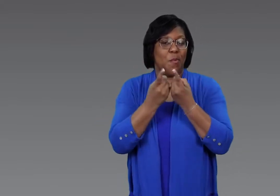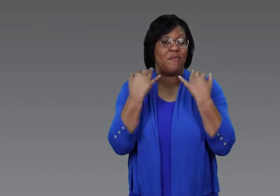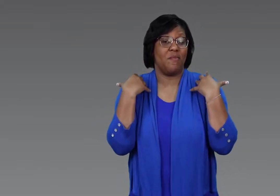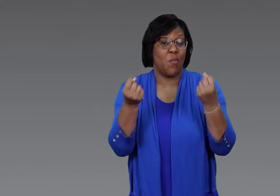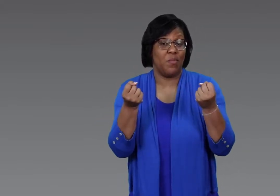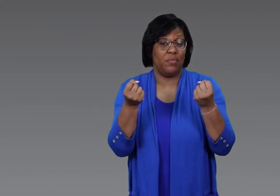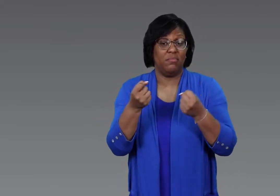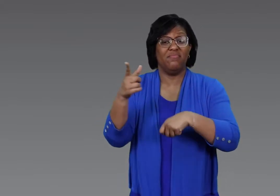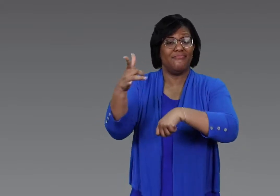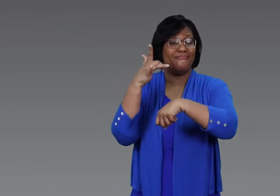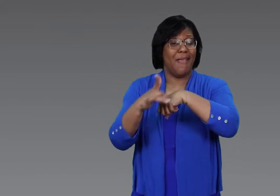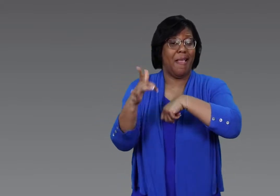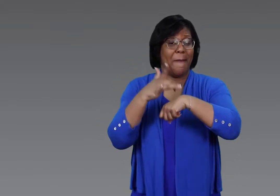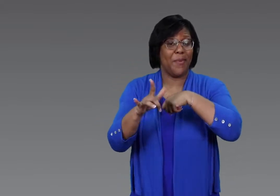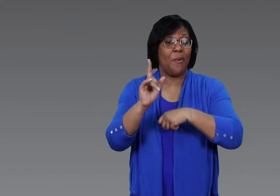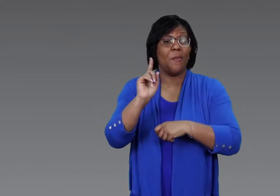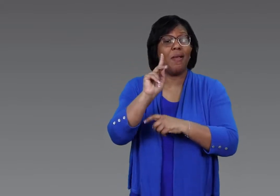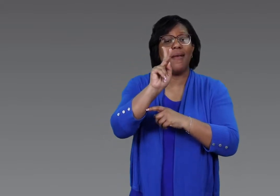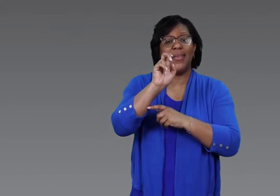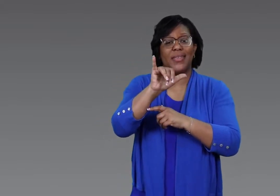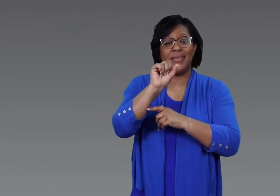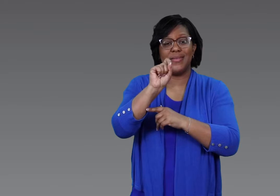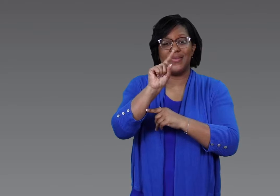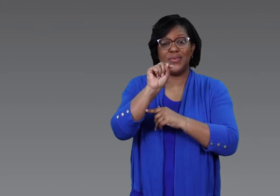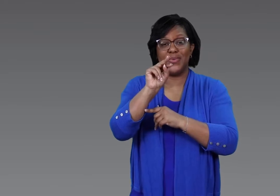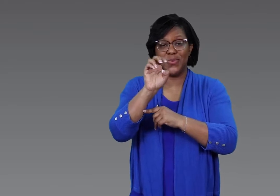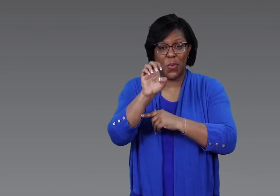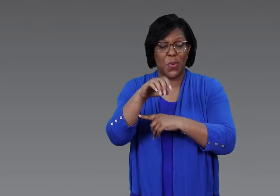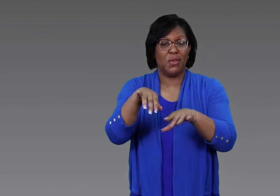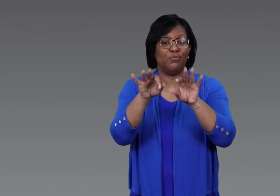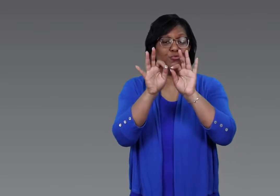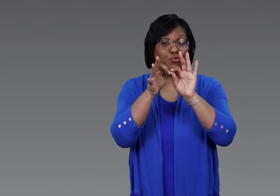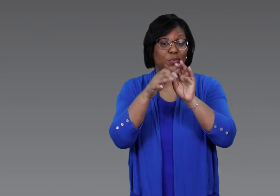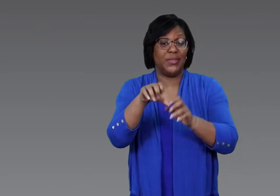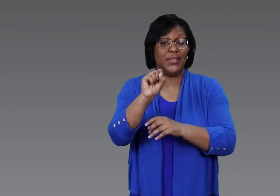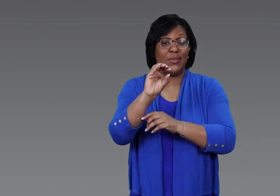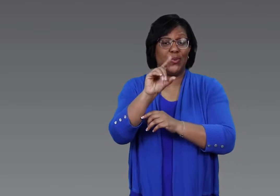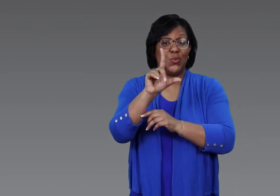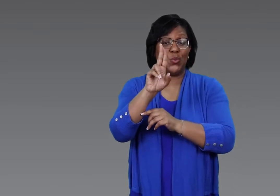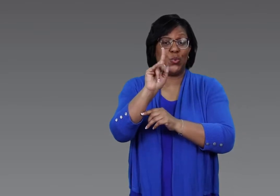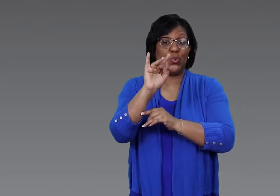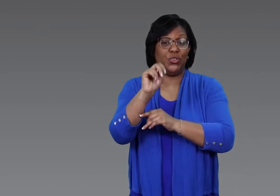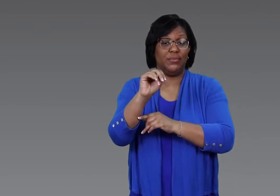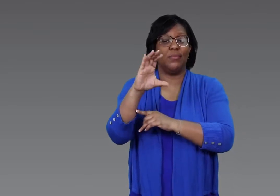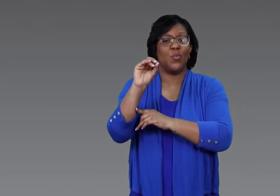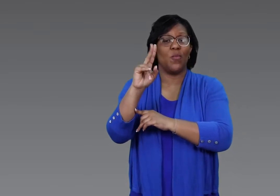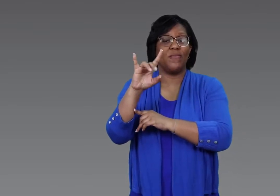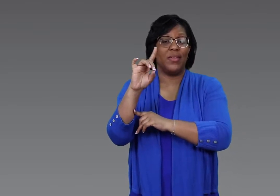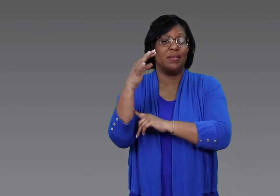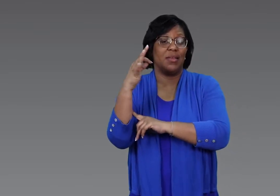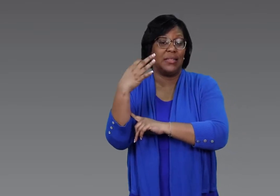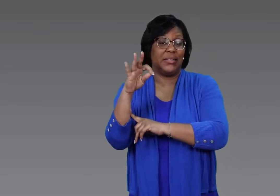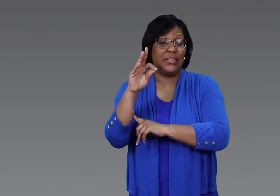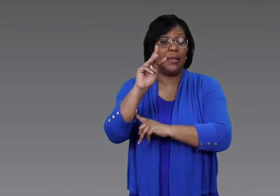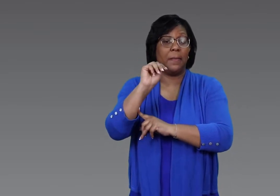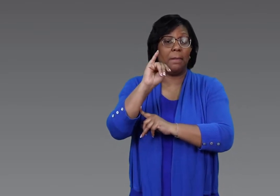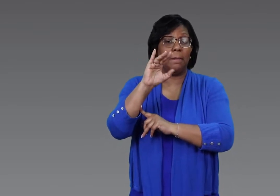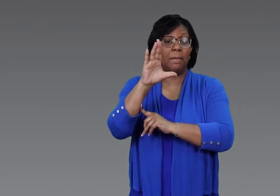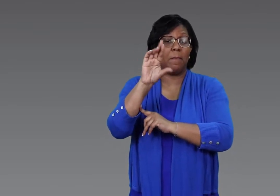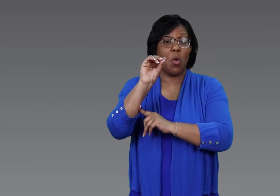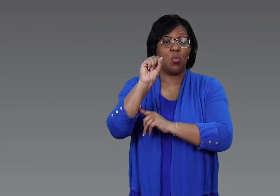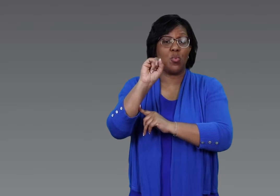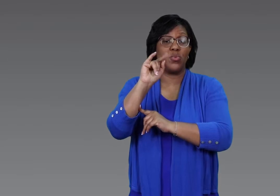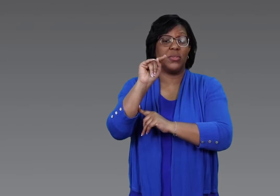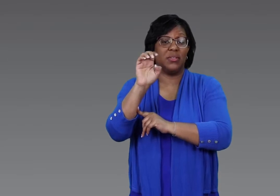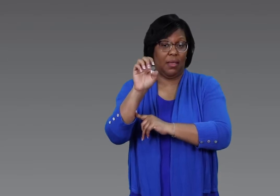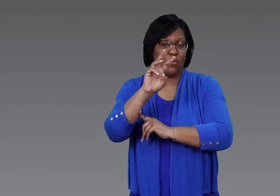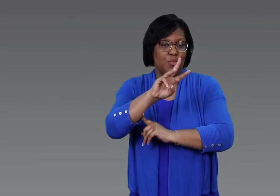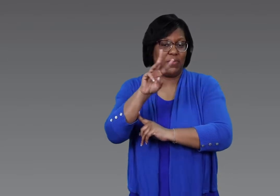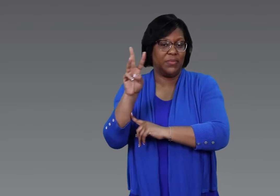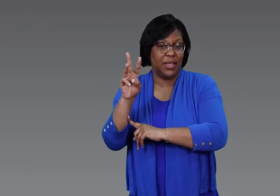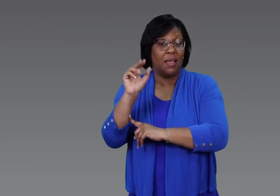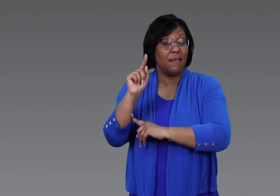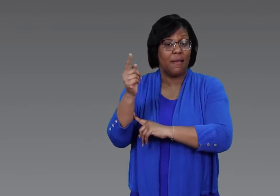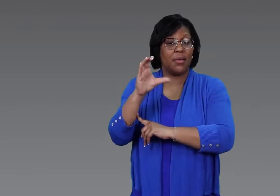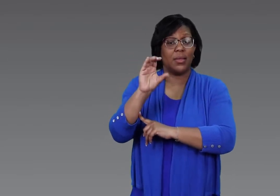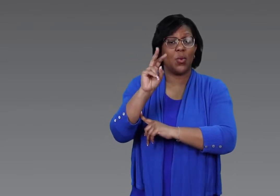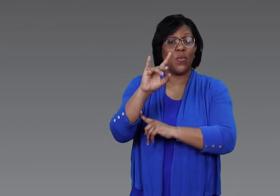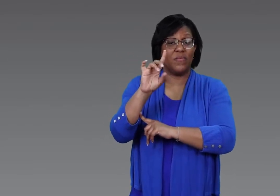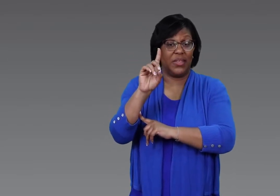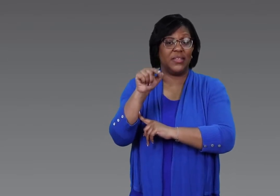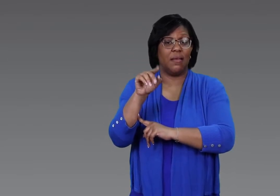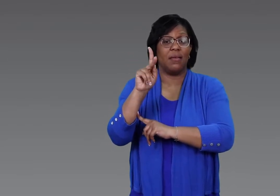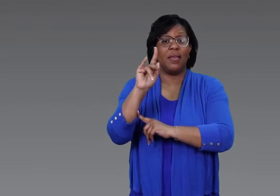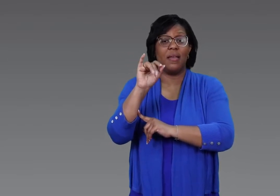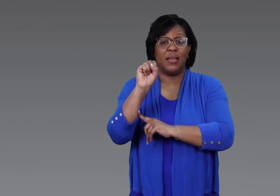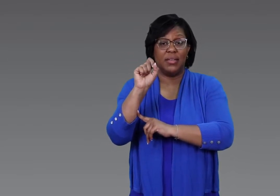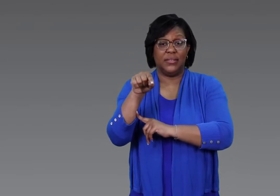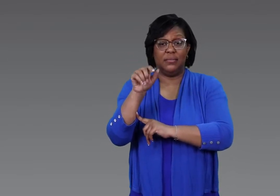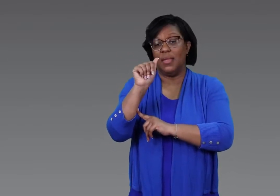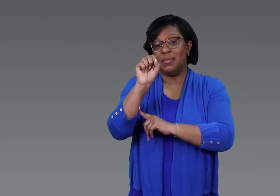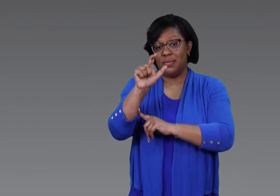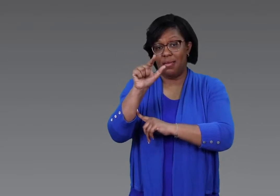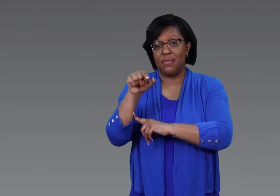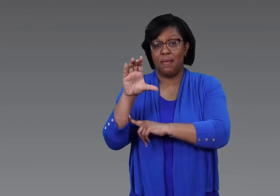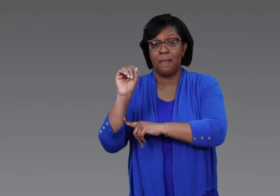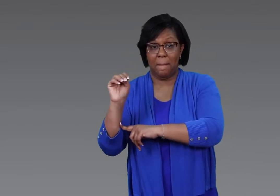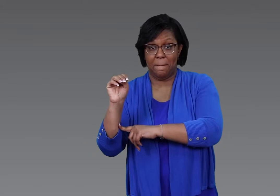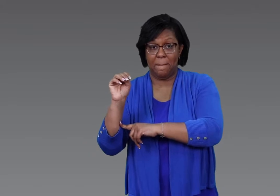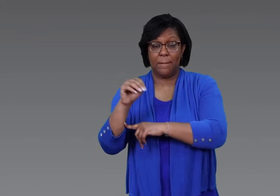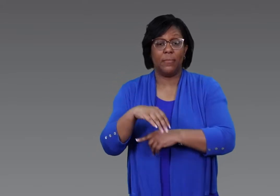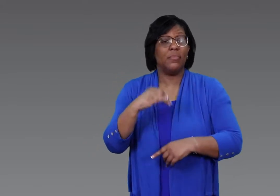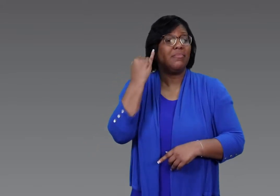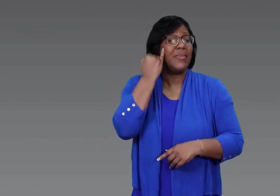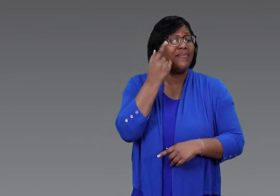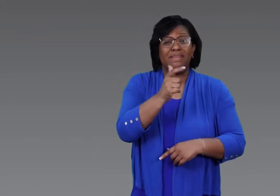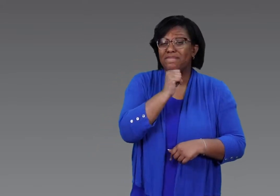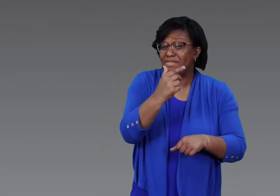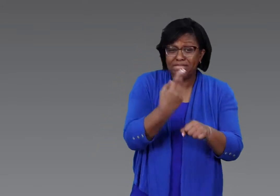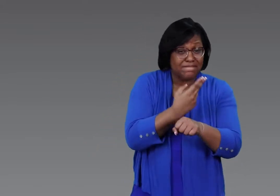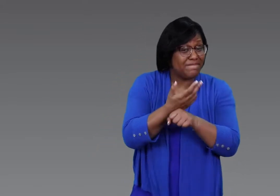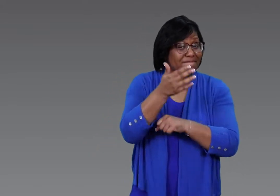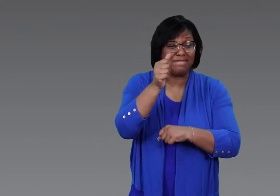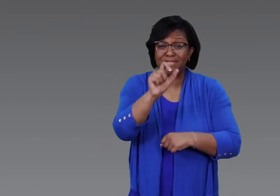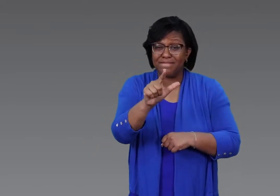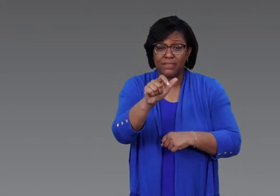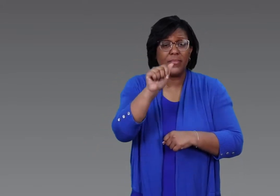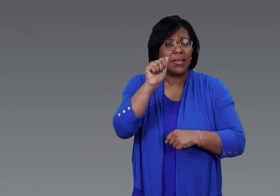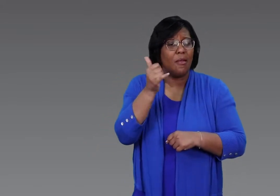are available on Keystone Interpreting Solutions COVID-19 Microsite Web site at COVID.kisasl.com.